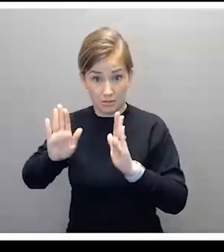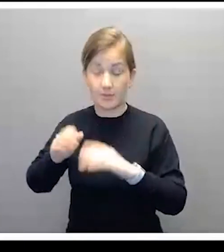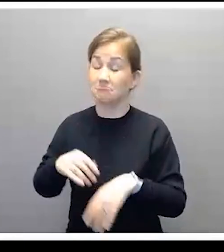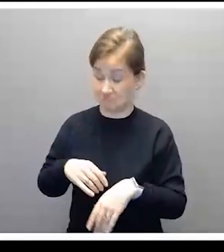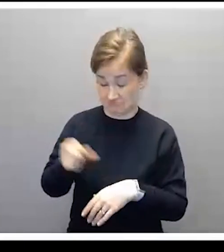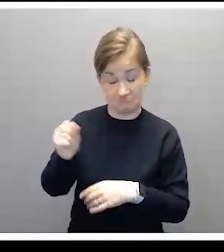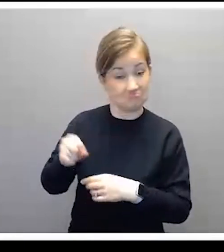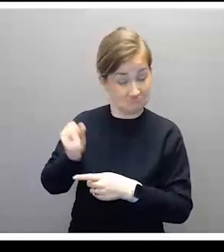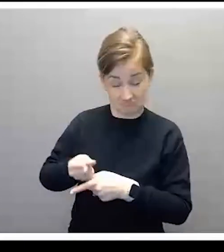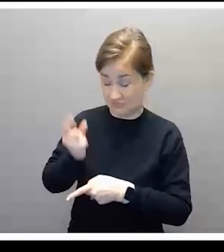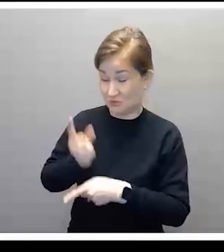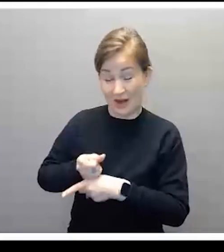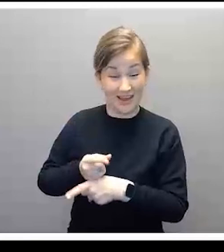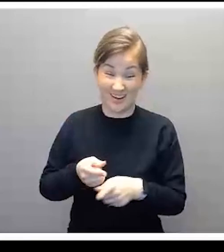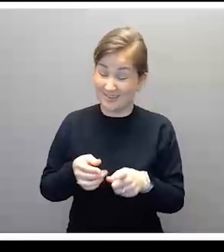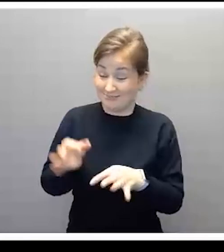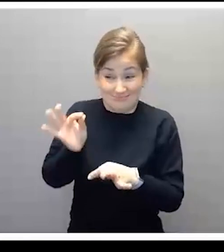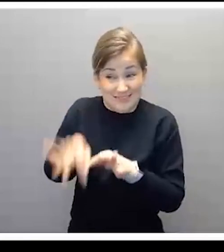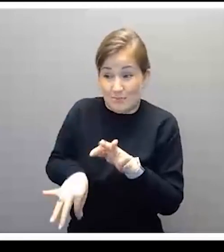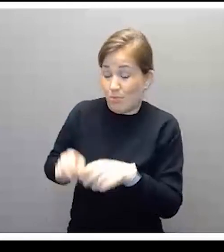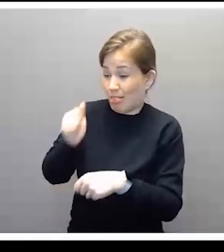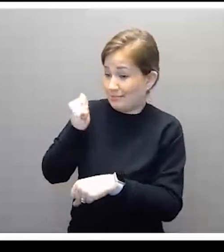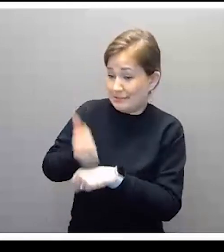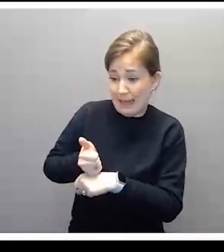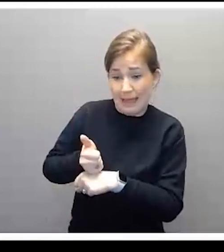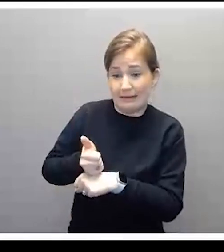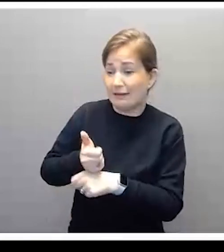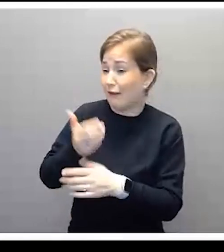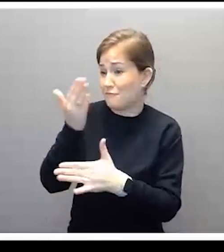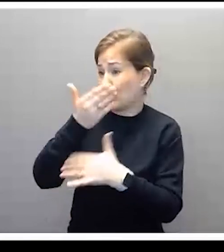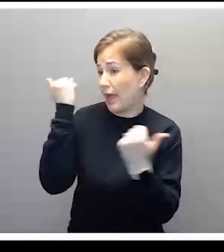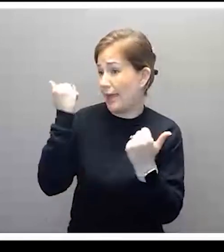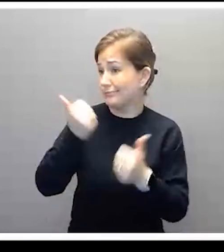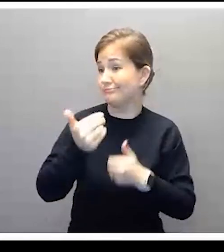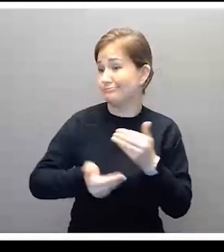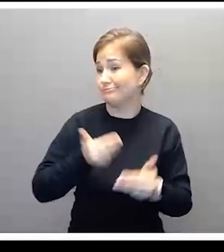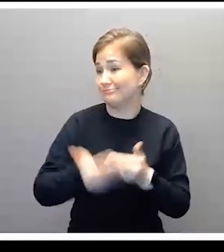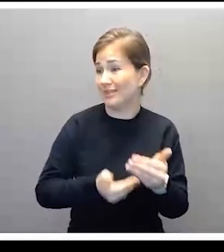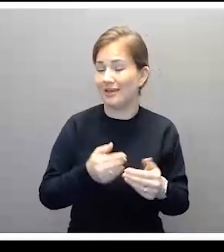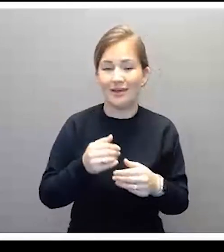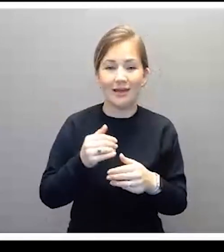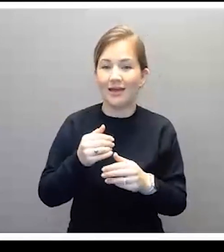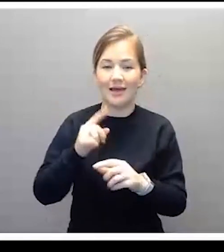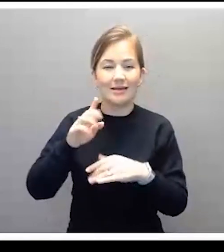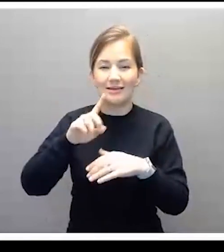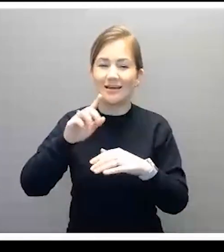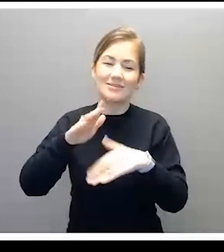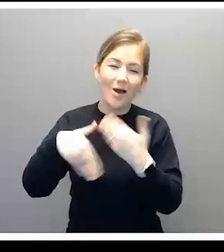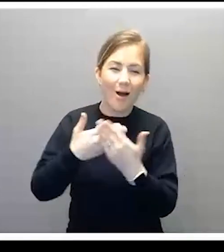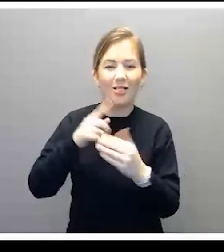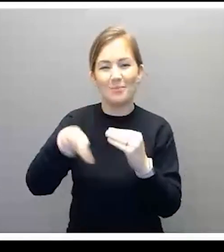You got it. That's exactly it, like- As simple as that. Simple, set and forget. It's all about like, one-liners,